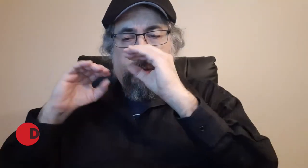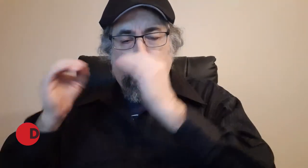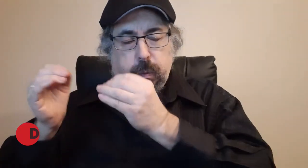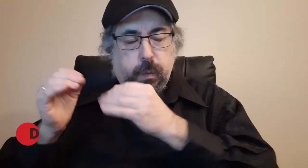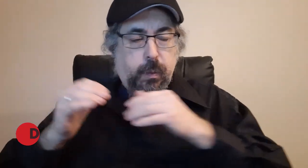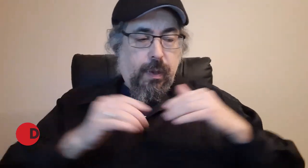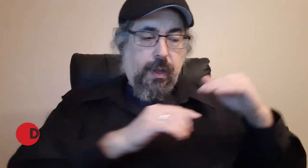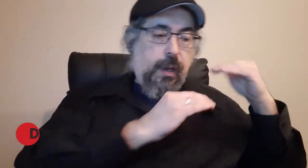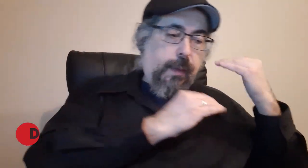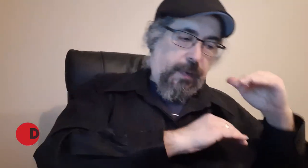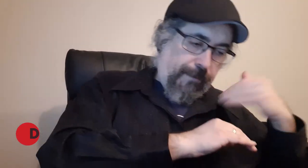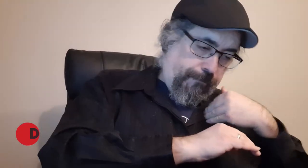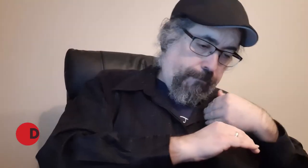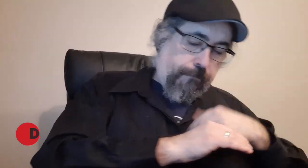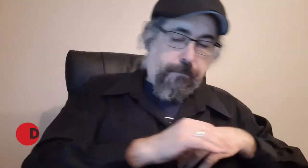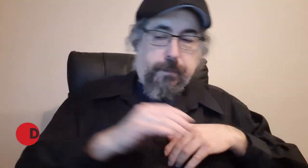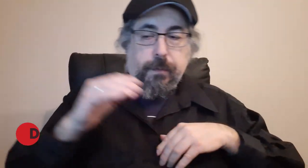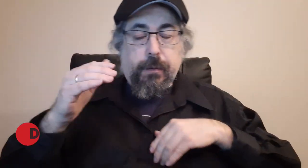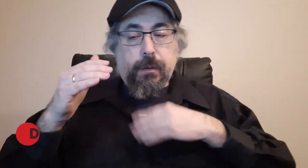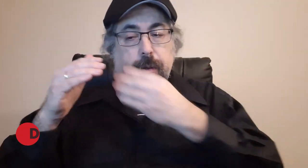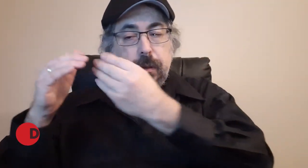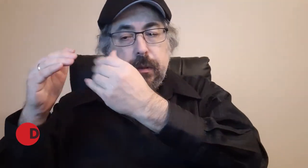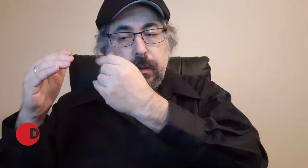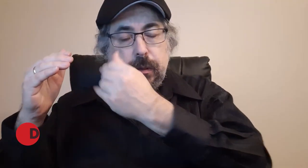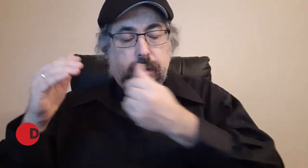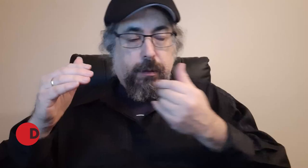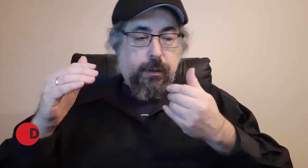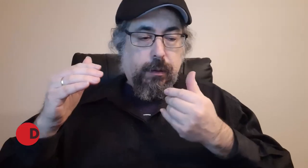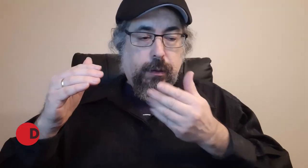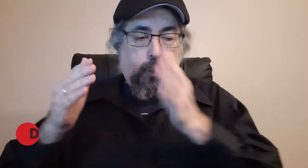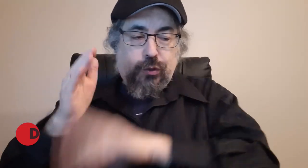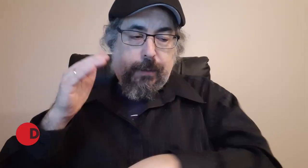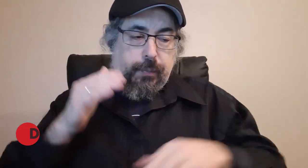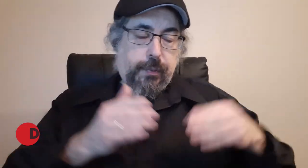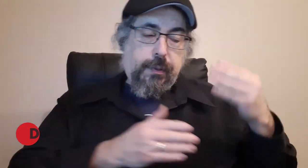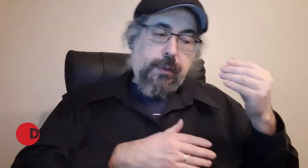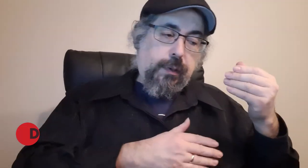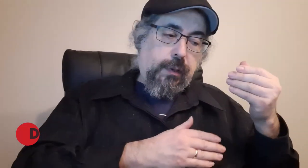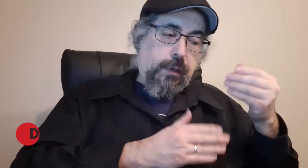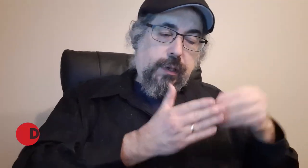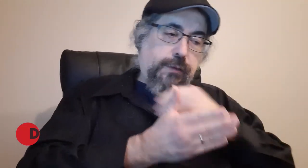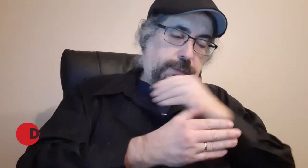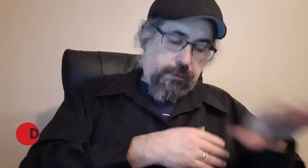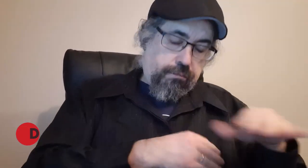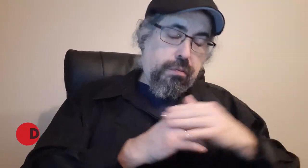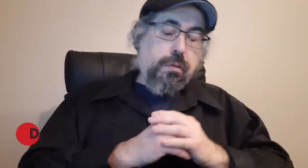They don't have a limit, we have a limit, theirs is cheaper, ours is more expensive.